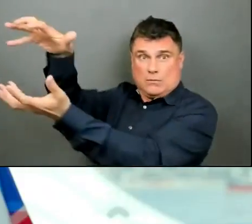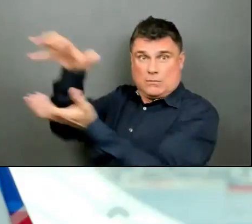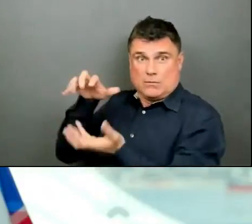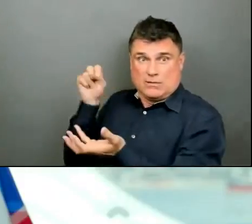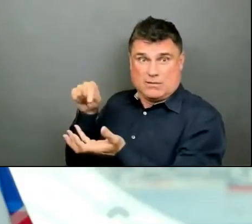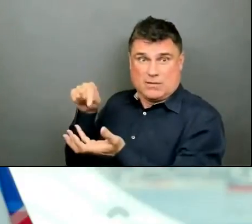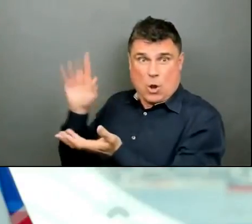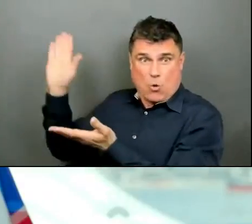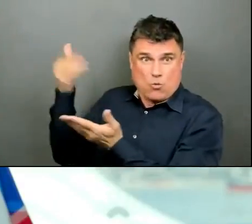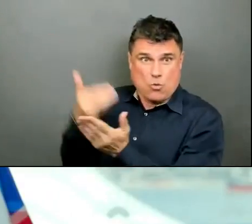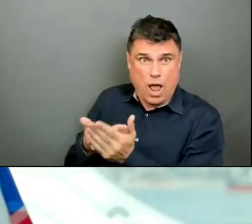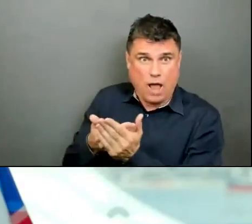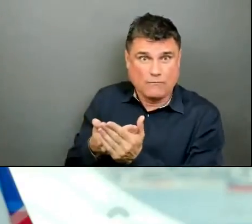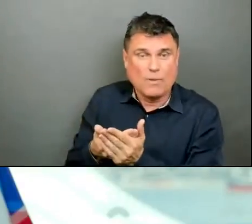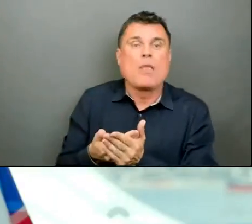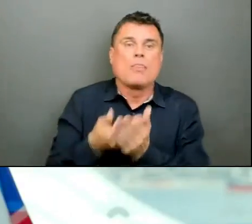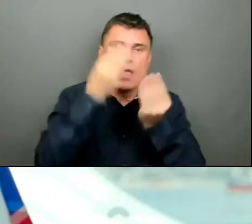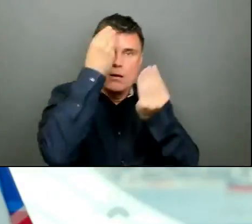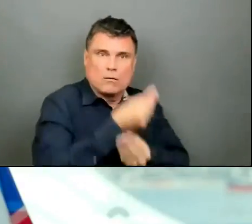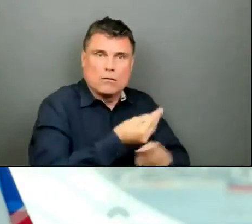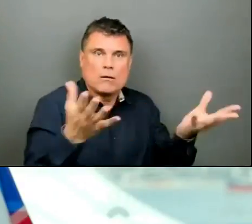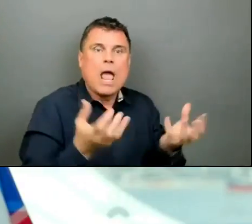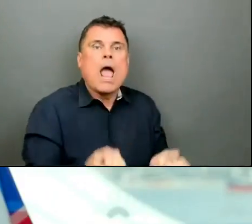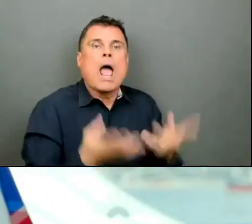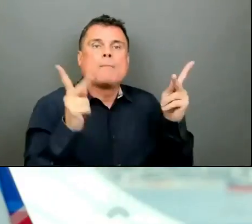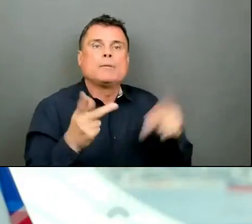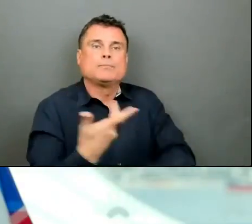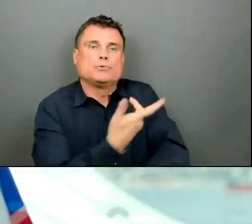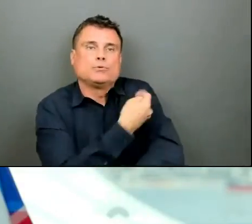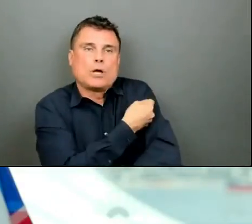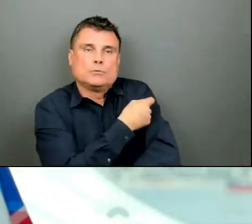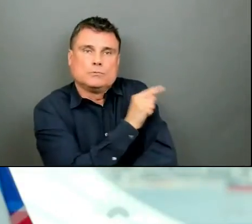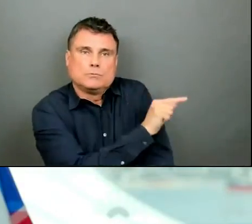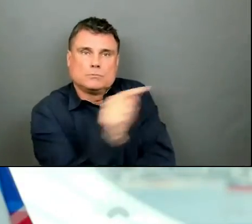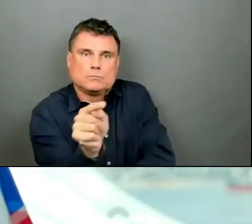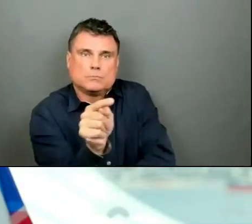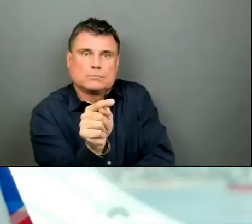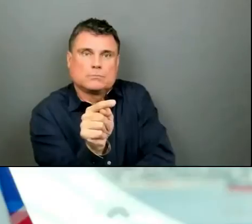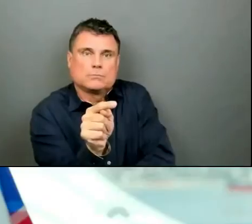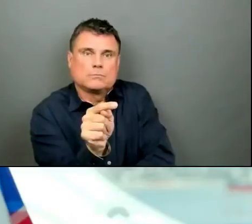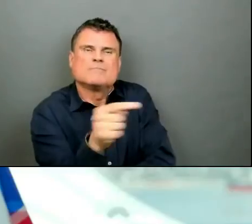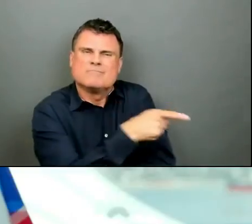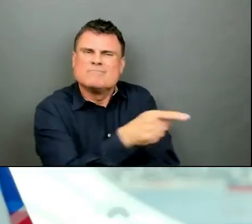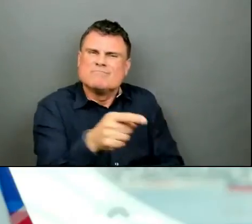talk about vaccines they deliver and have put in people's arms I think